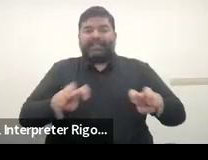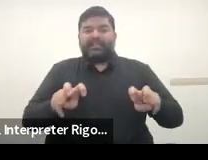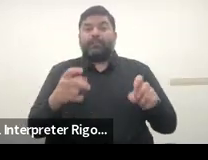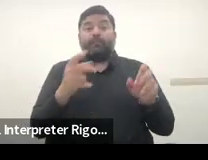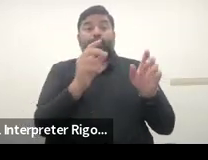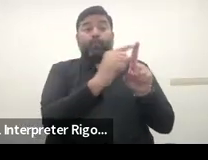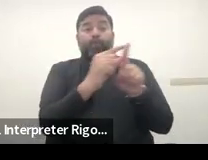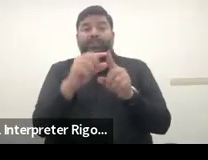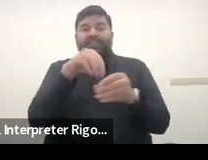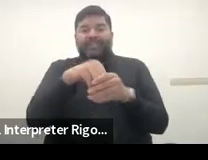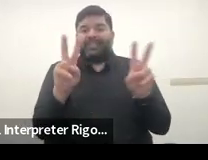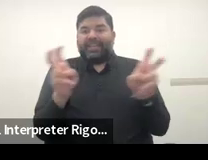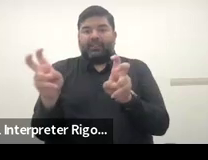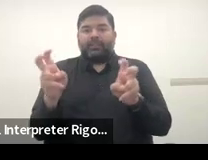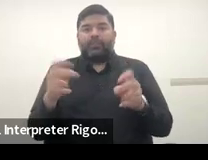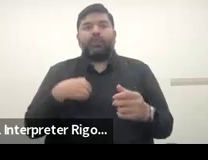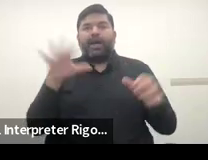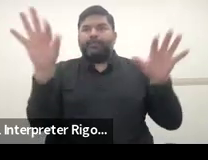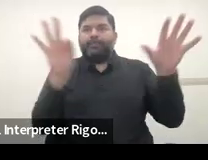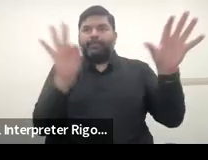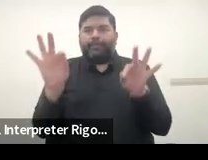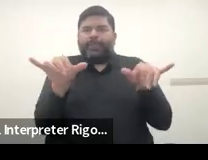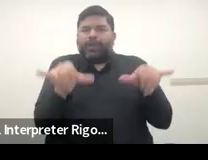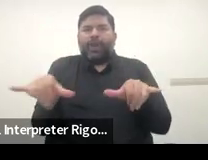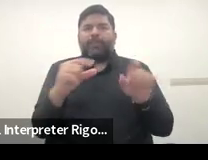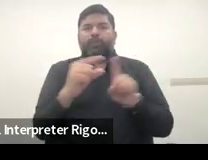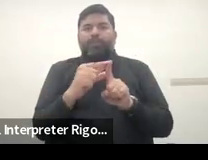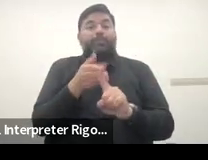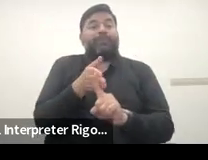We can see some of the common words that come before "sign language" and some of the common words